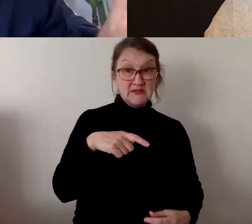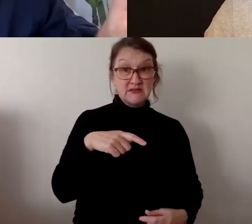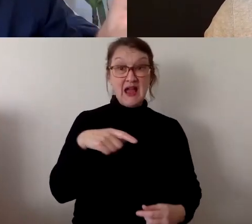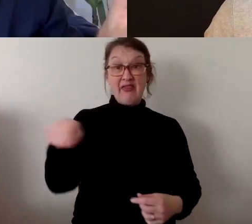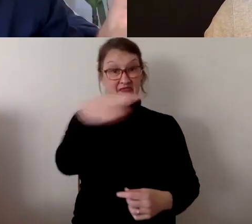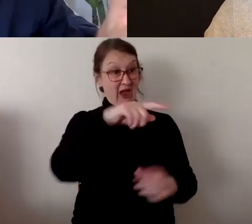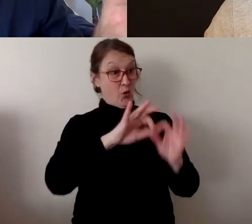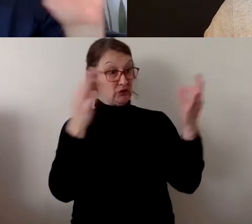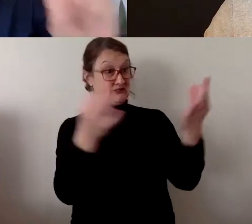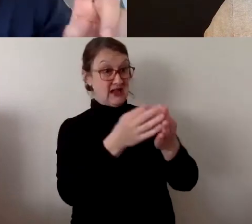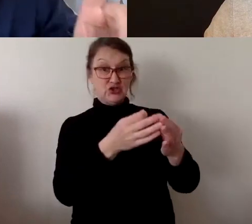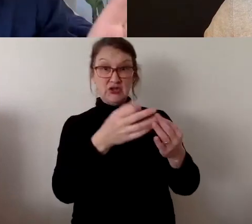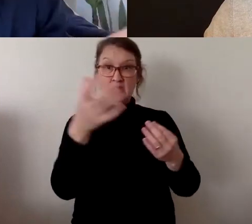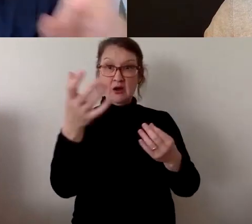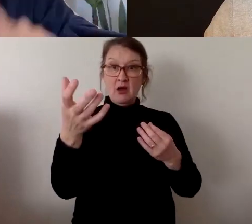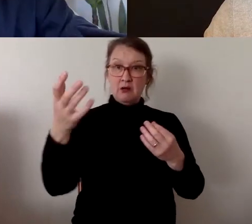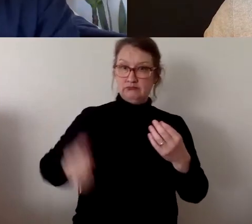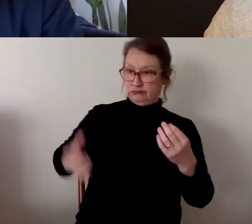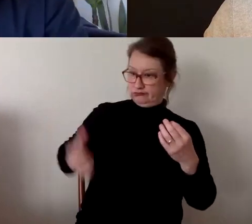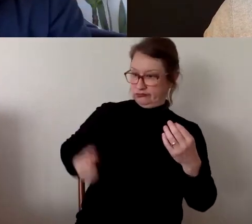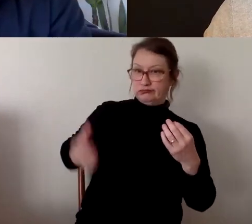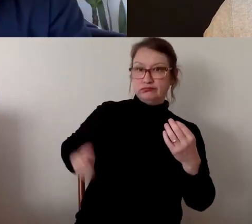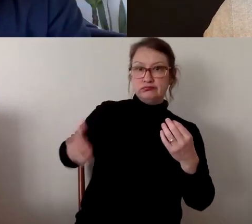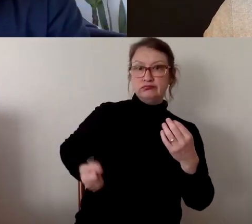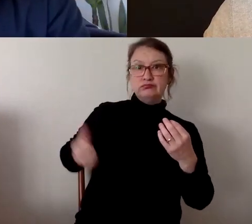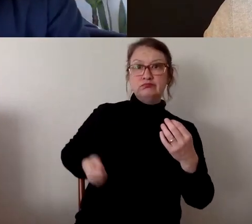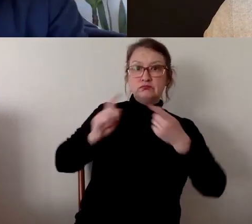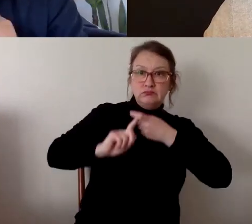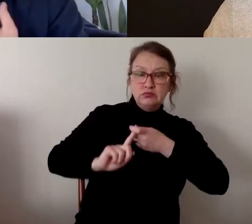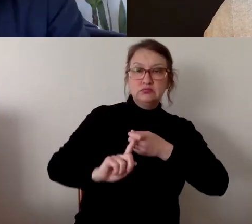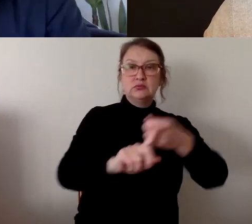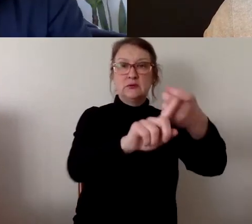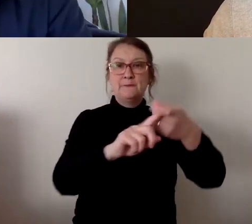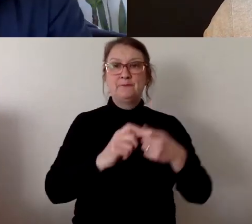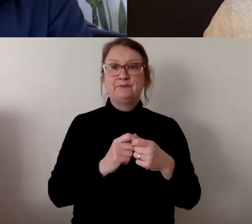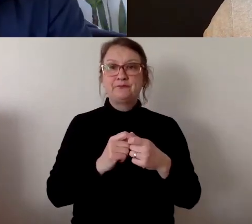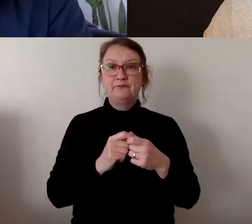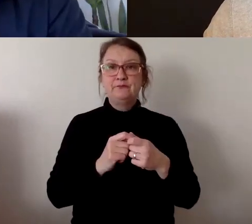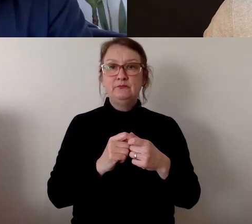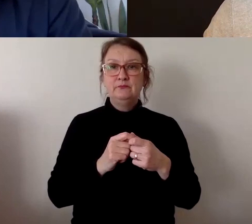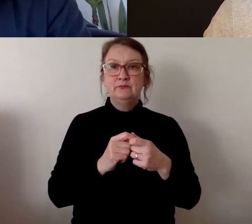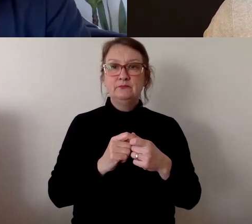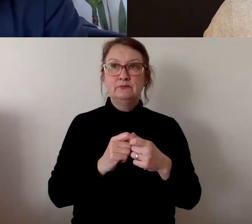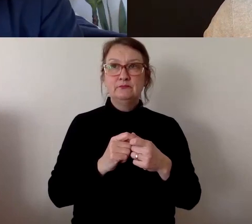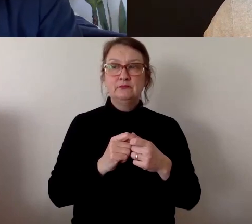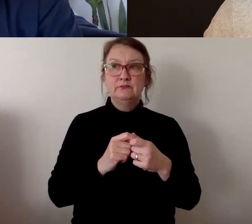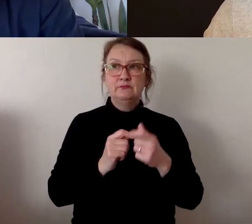long-term sustainable, the first organisation would win hands down. It's been my experience now in 25 years of doing this work.